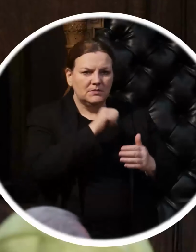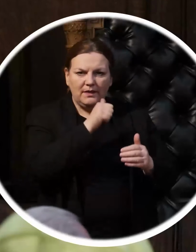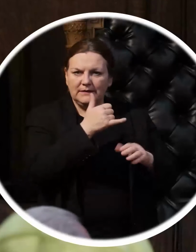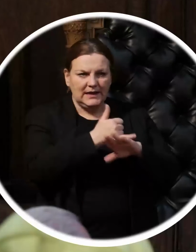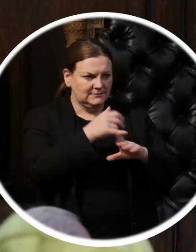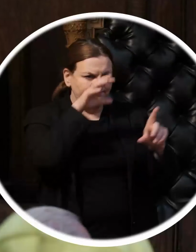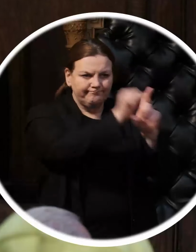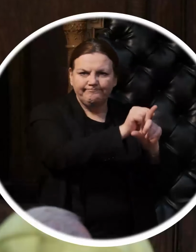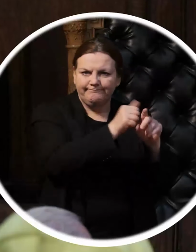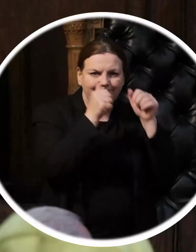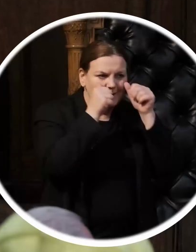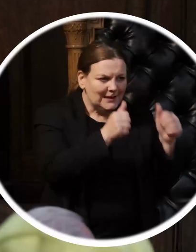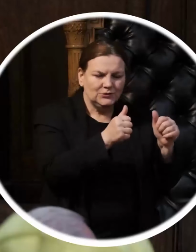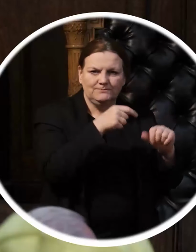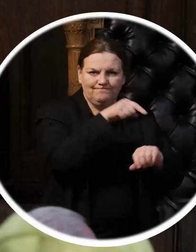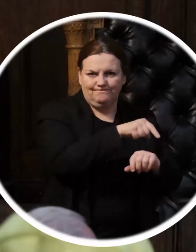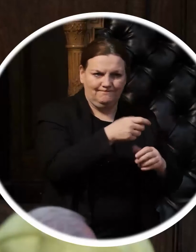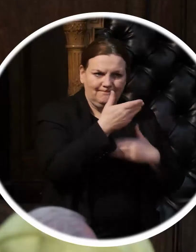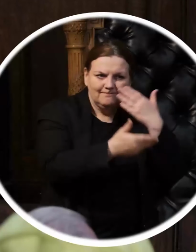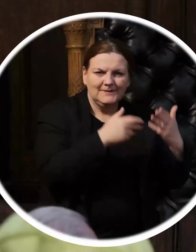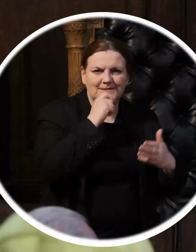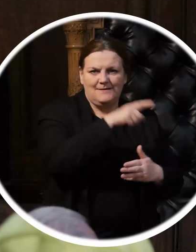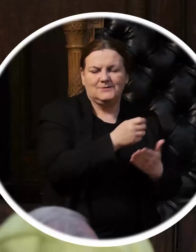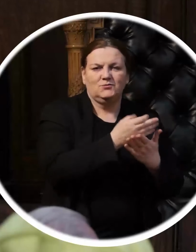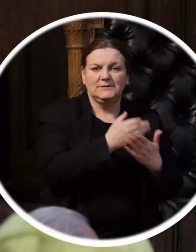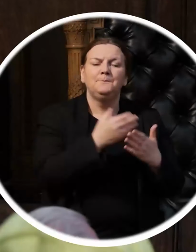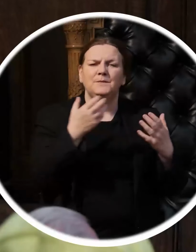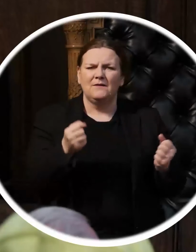We aim to highlight ground breaking research and new publications that deepen